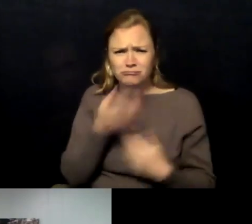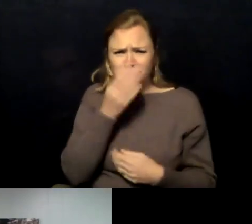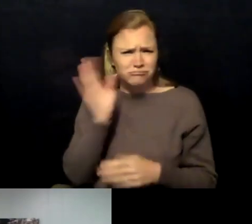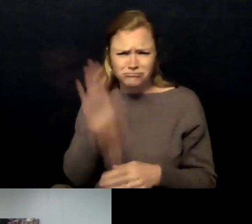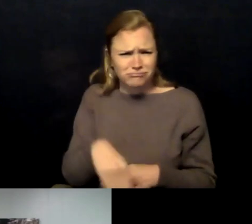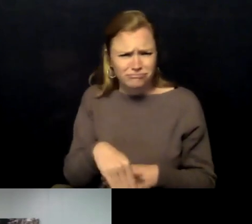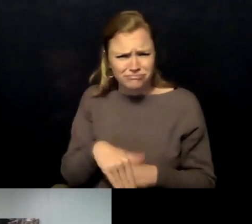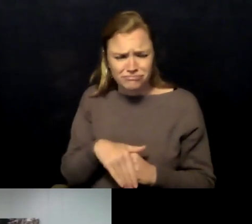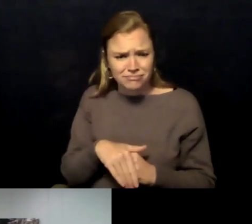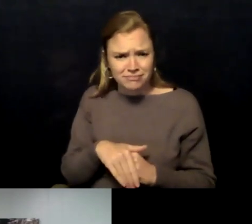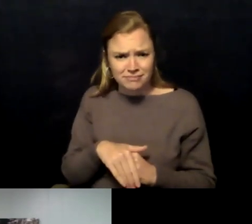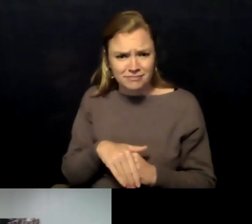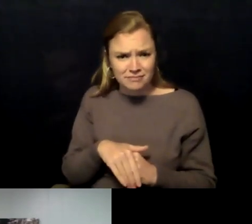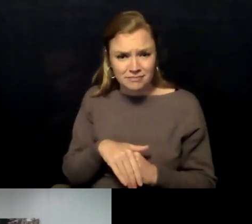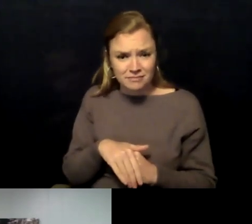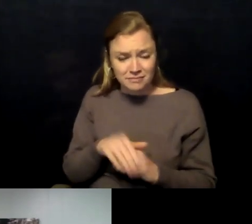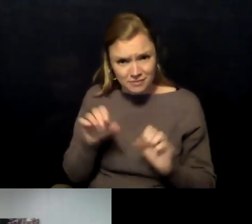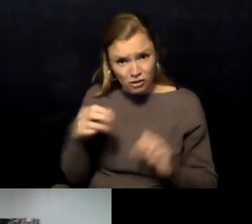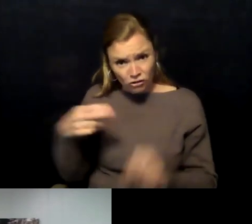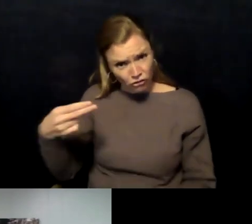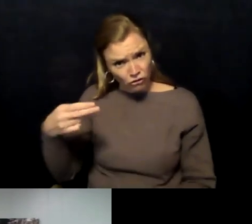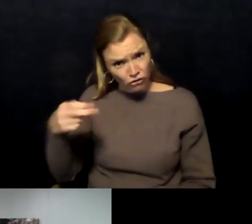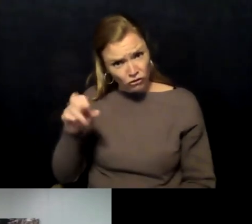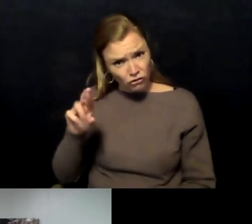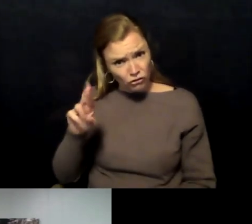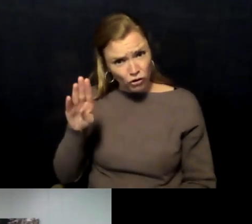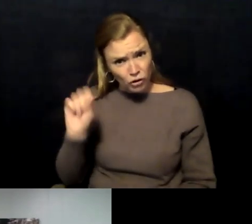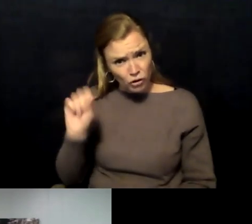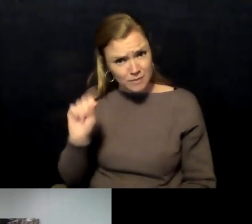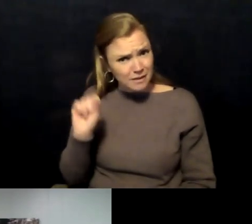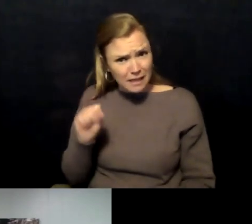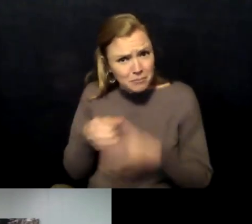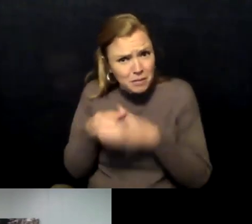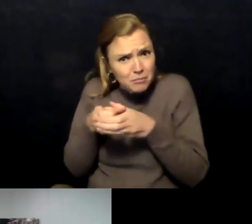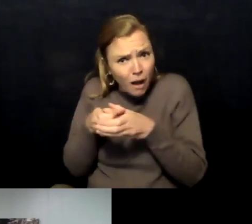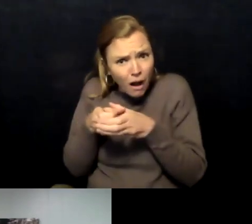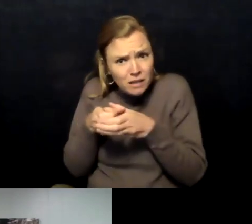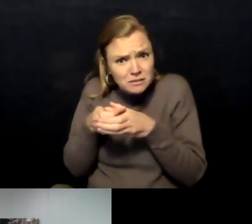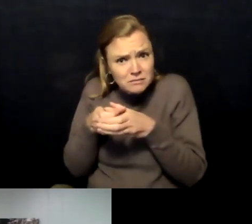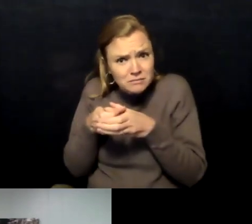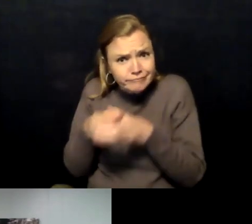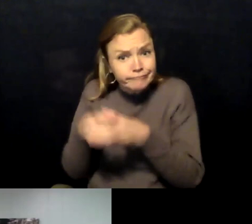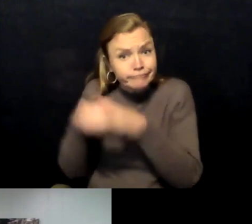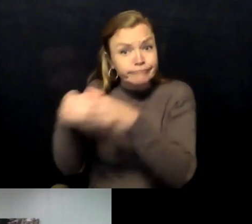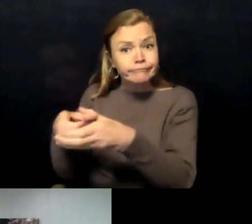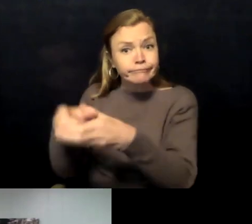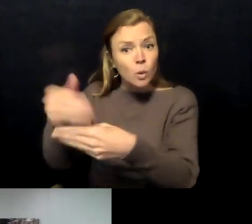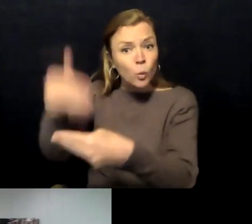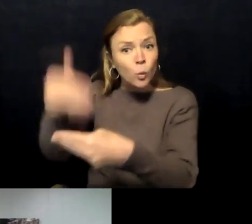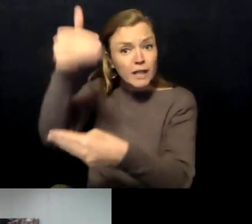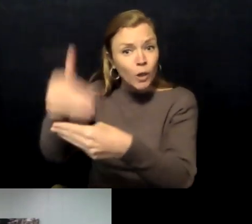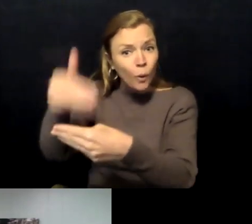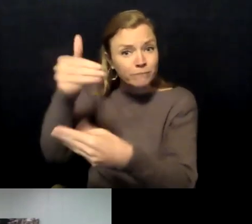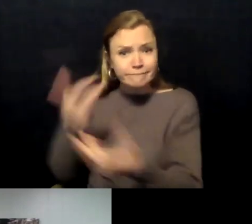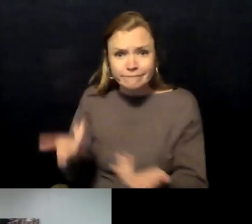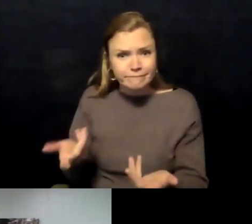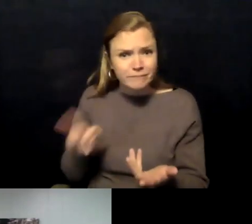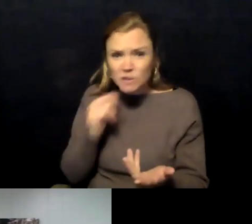like the question about the herbs, you can have just one little pot